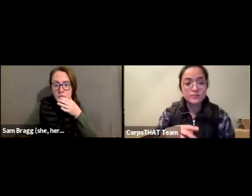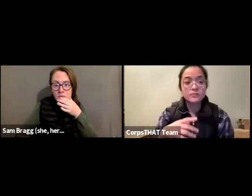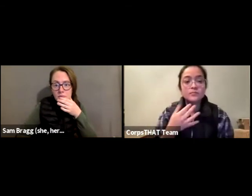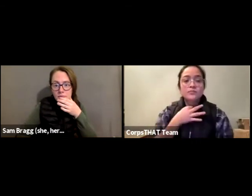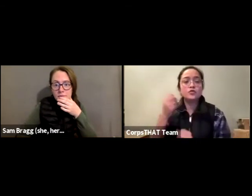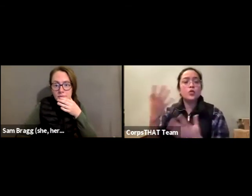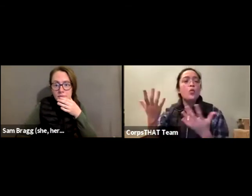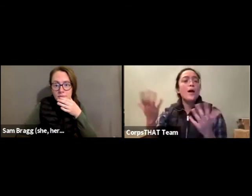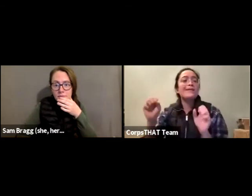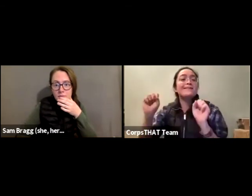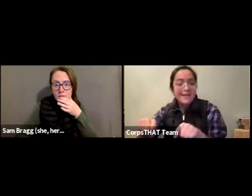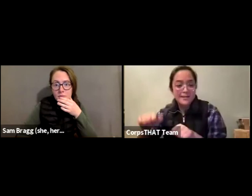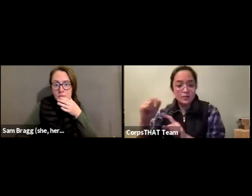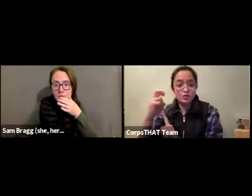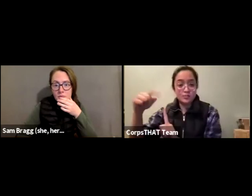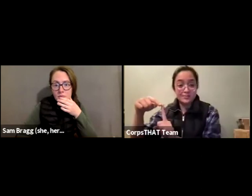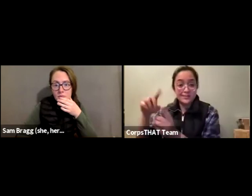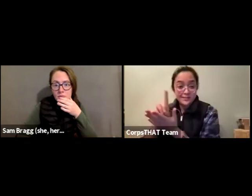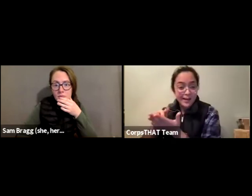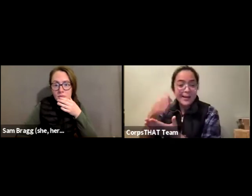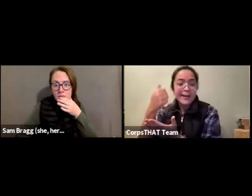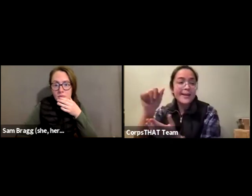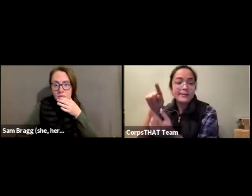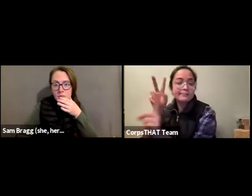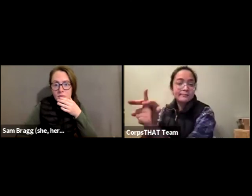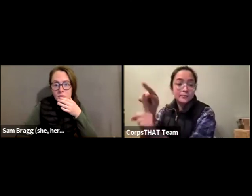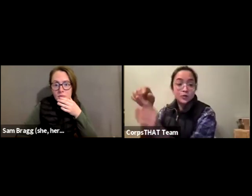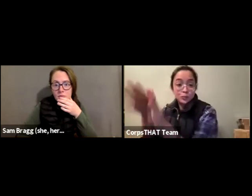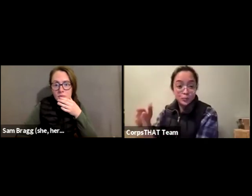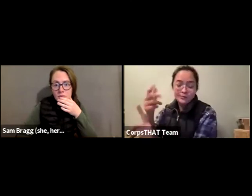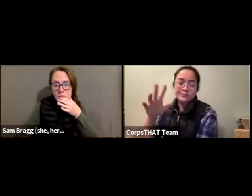were having to wait all day to be able to have that access to communication and so I’m wondering